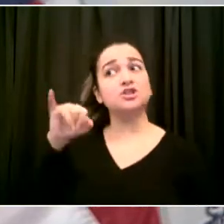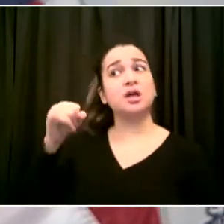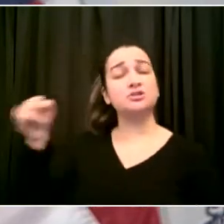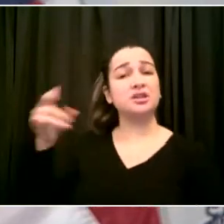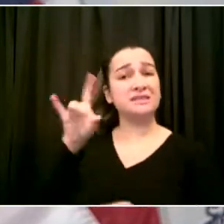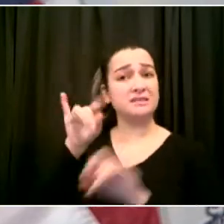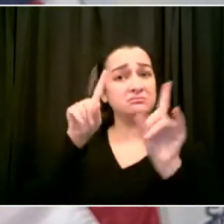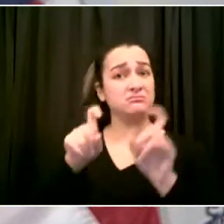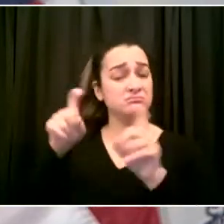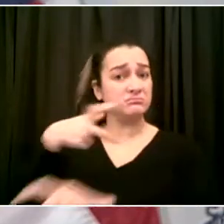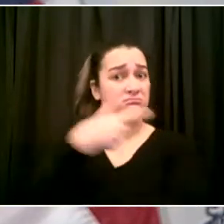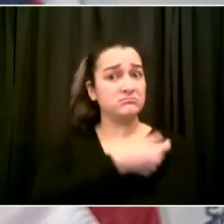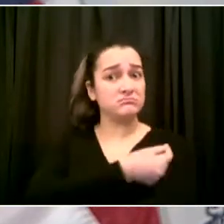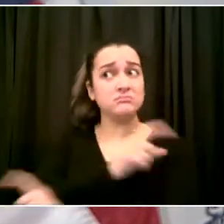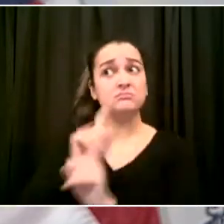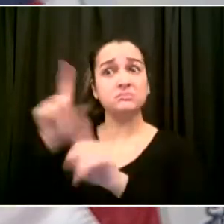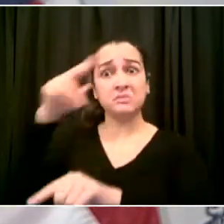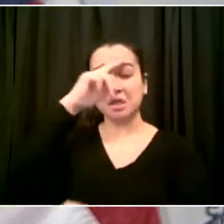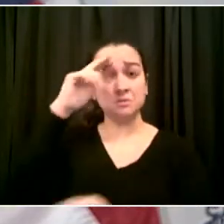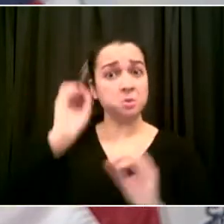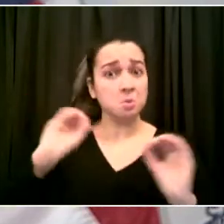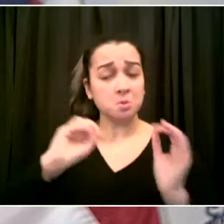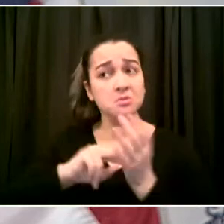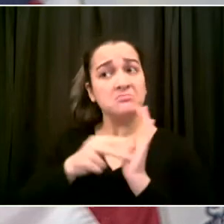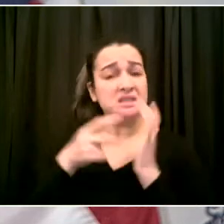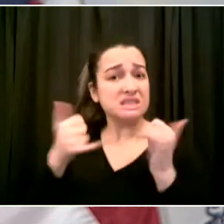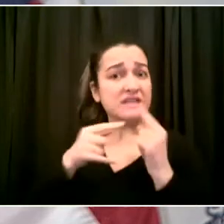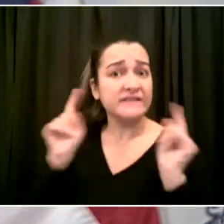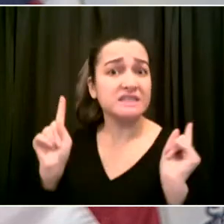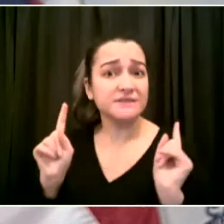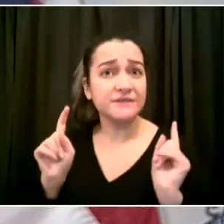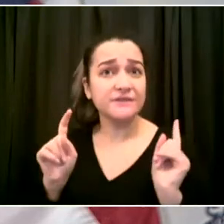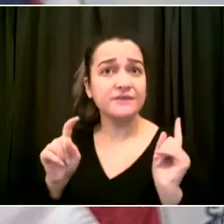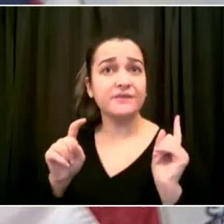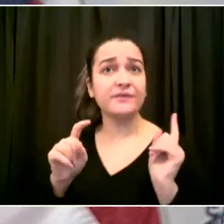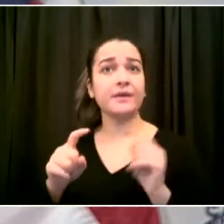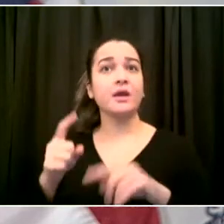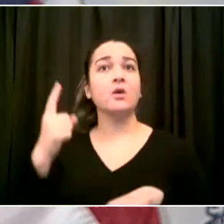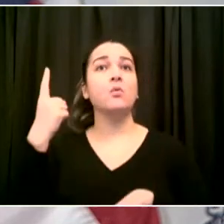THEY DO IT WITH ONE DOSE ONLY, H MUCLESS REFRIGERATION.